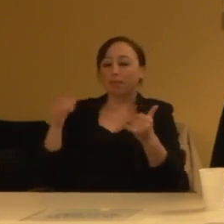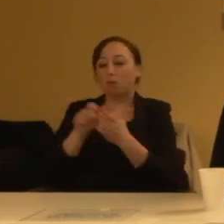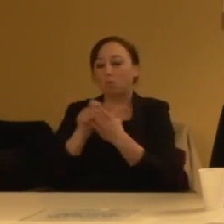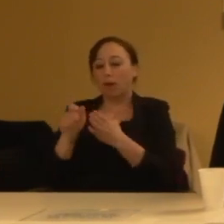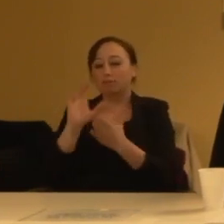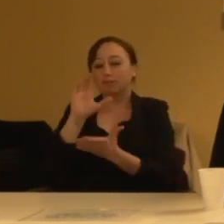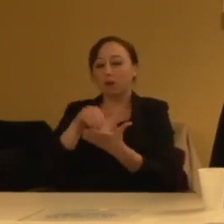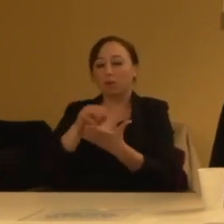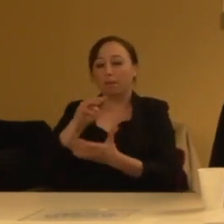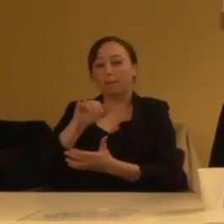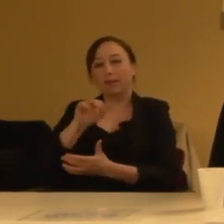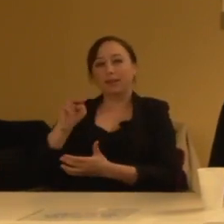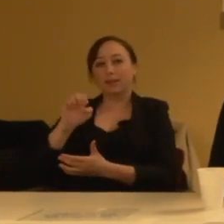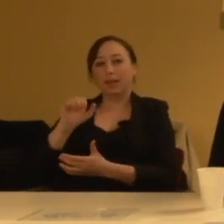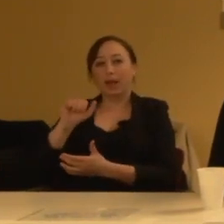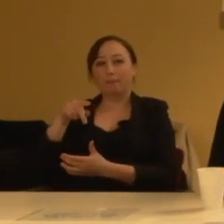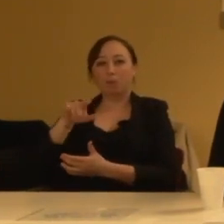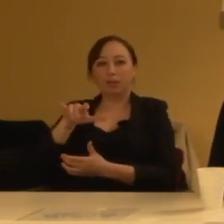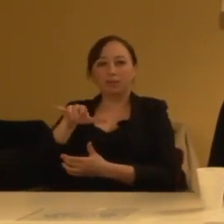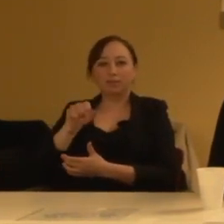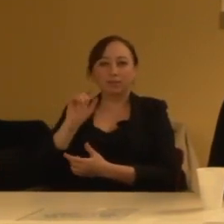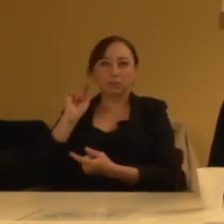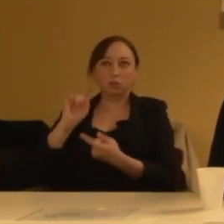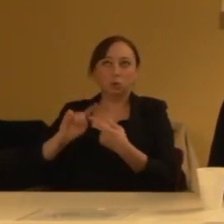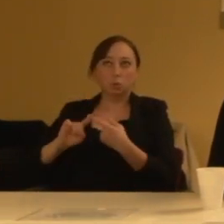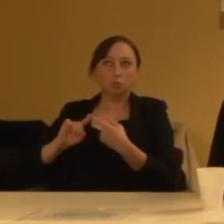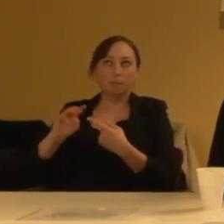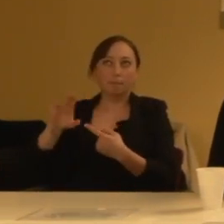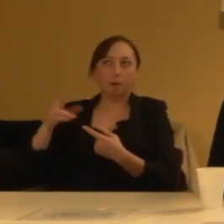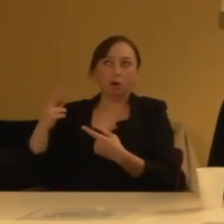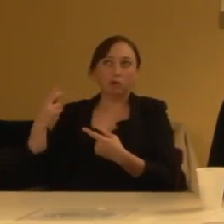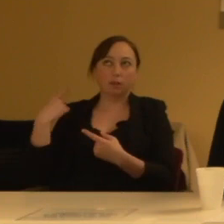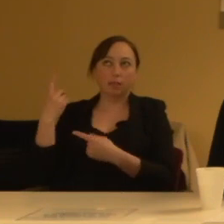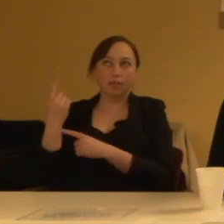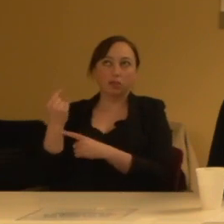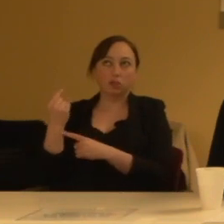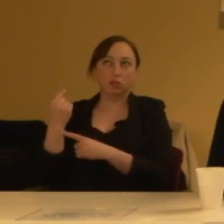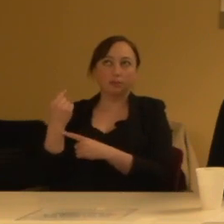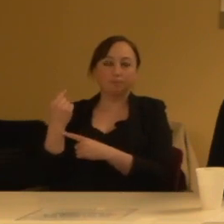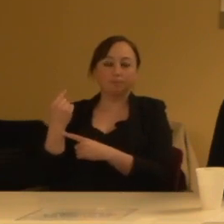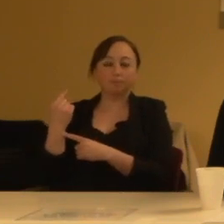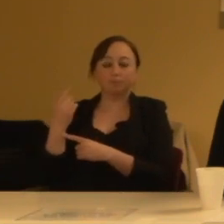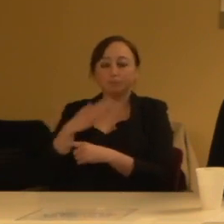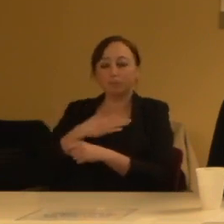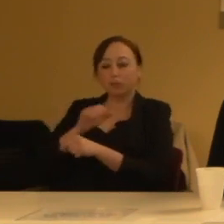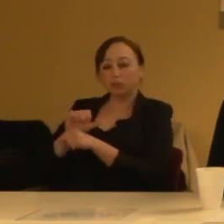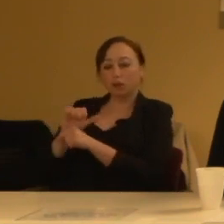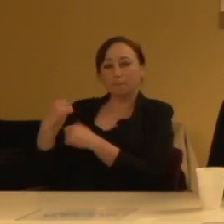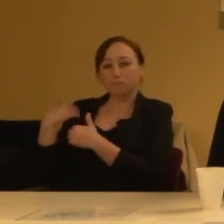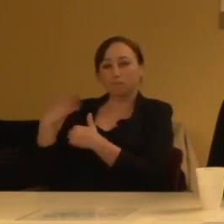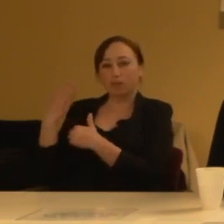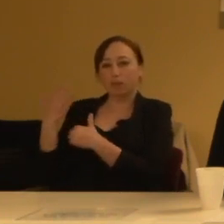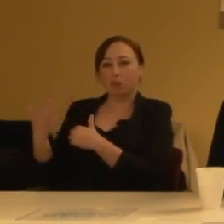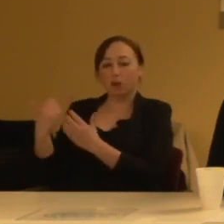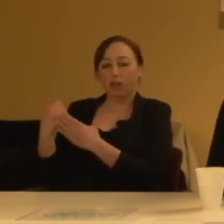up until like March of last year. And basically my job there was to help basically be the personal dramaturge many of the